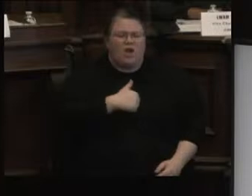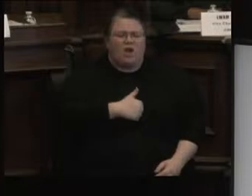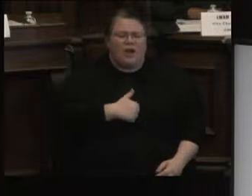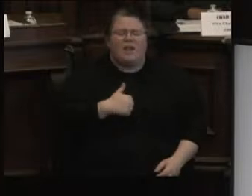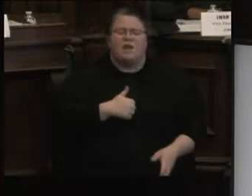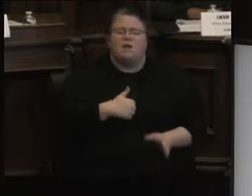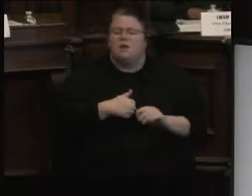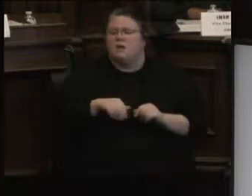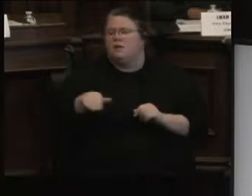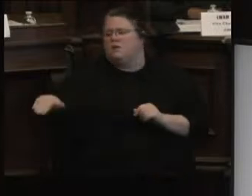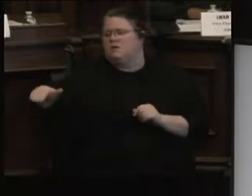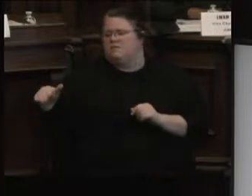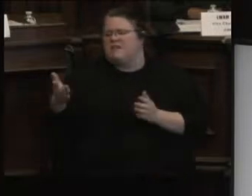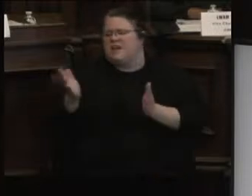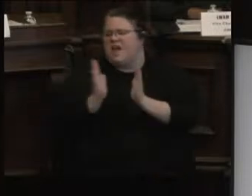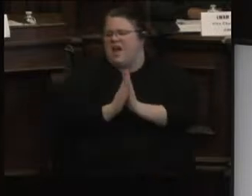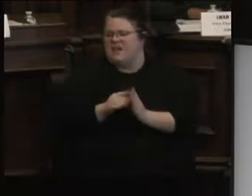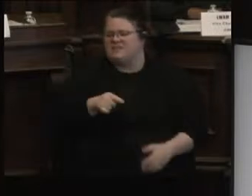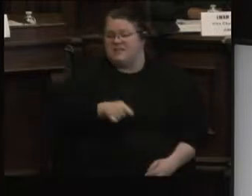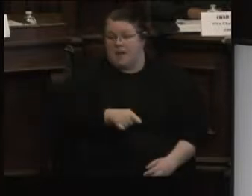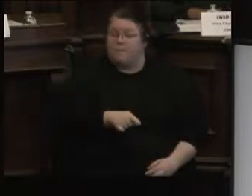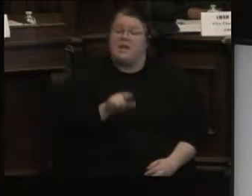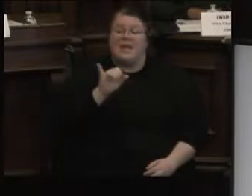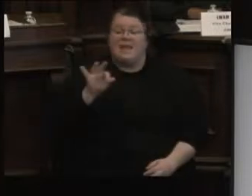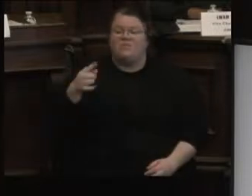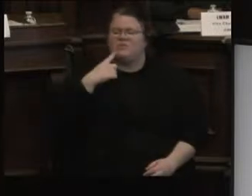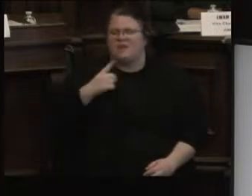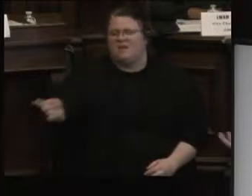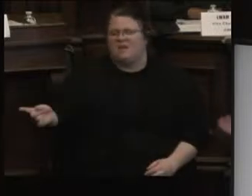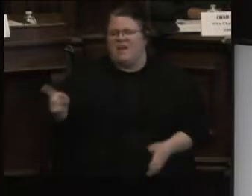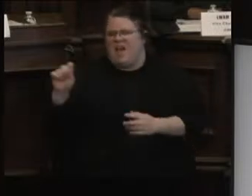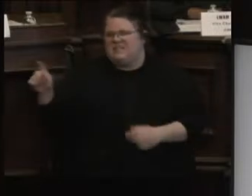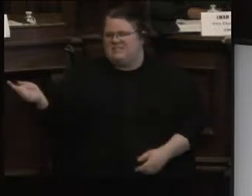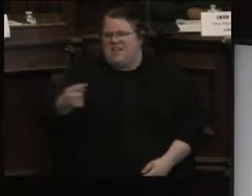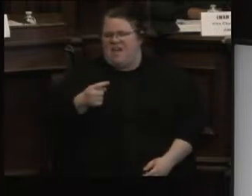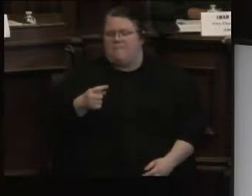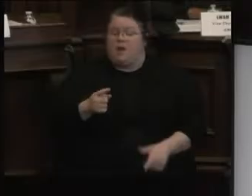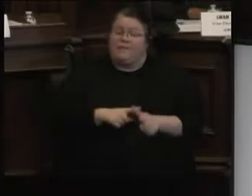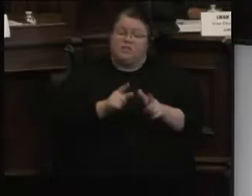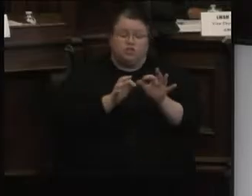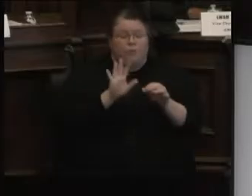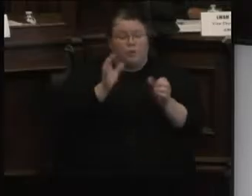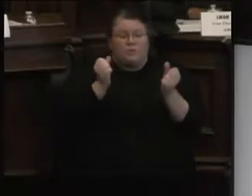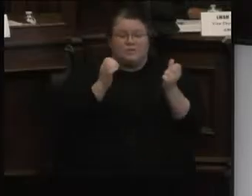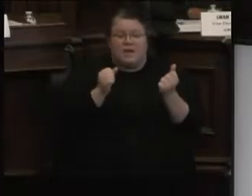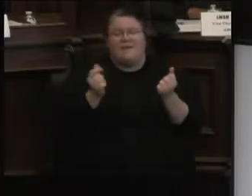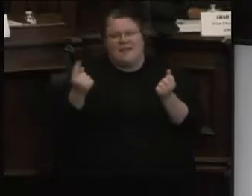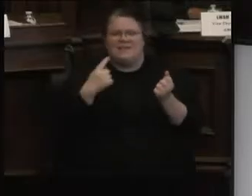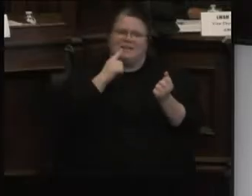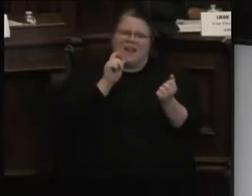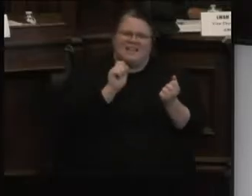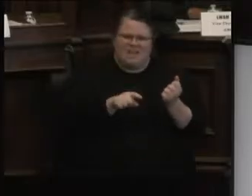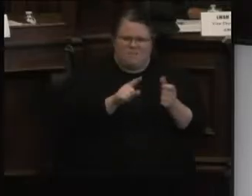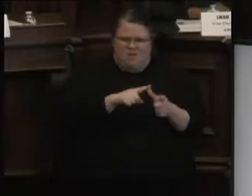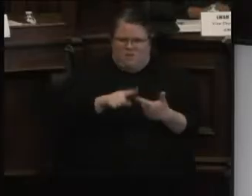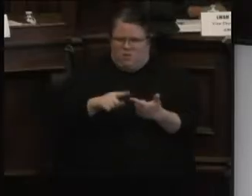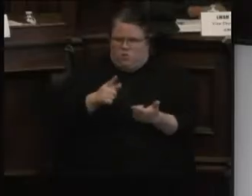to someone who speaks a different language, you don't say to them, I'm sorry. You don't say, ask them because the